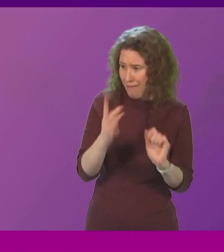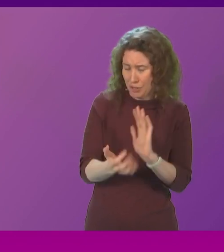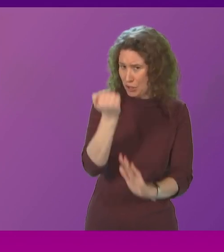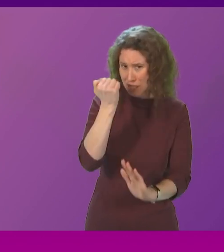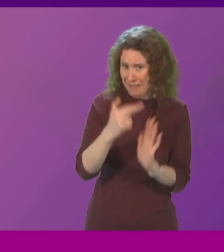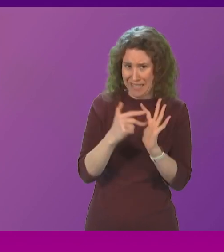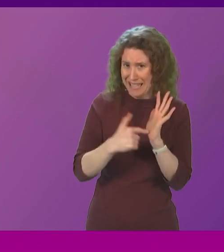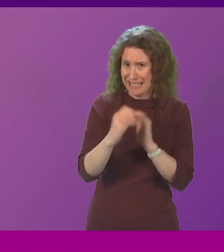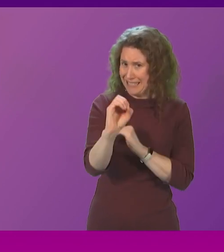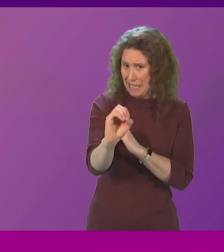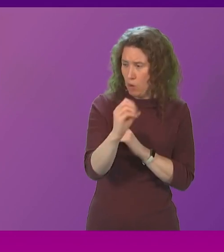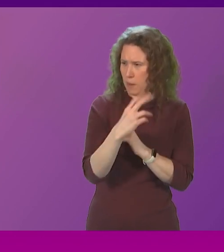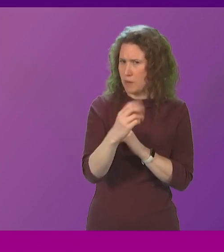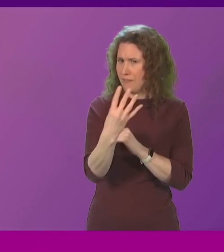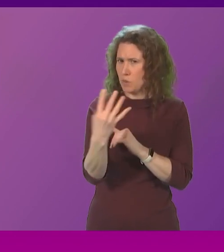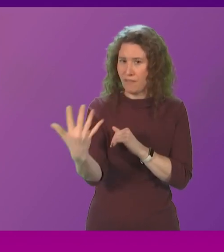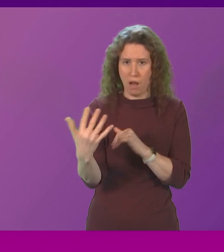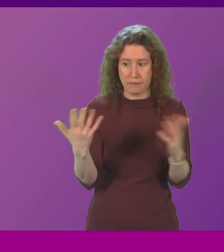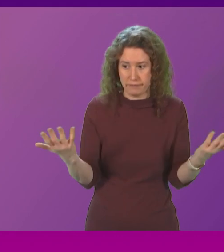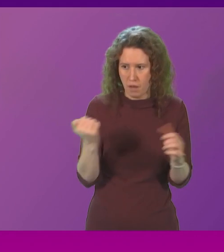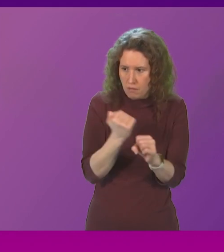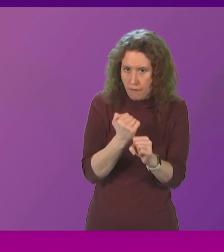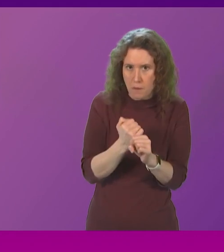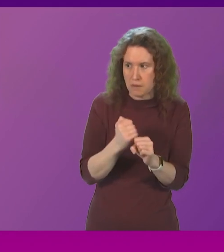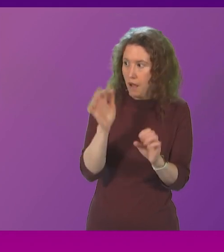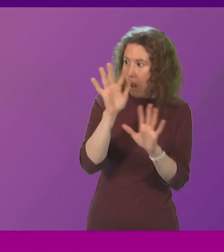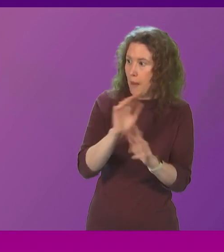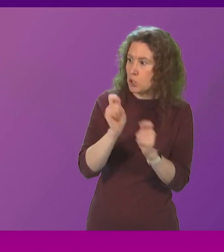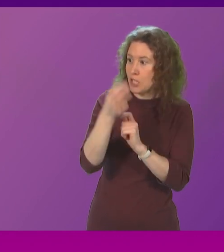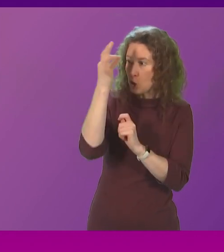2045—a Government that the Climate Change Committee has said will almost certainly miss